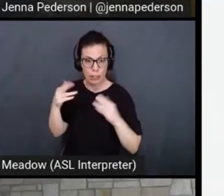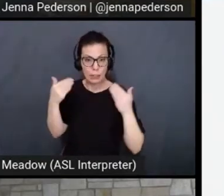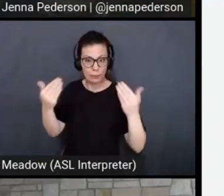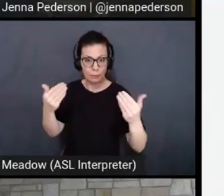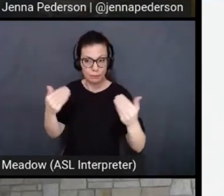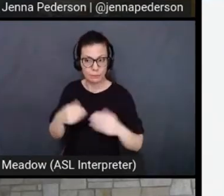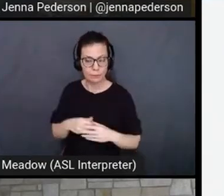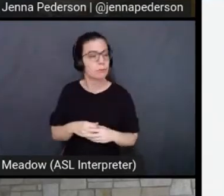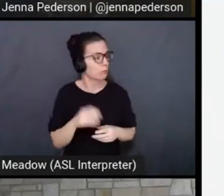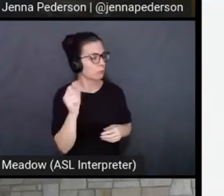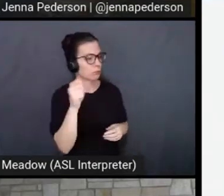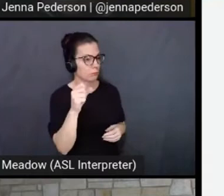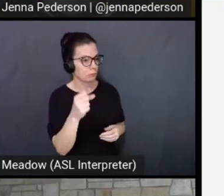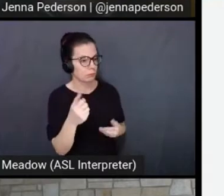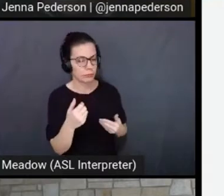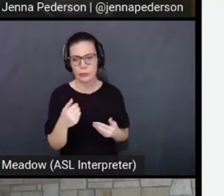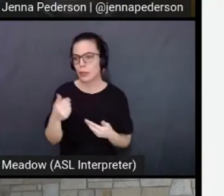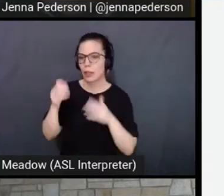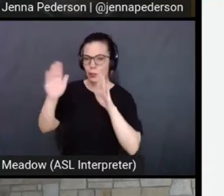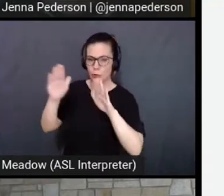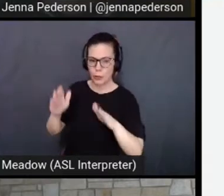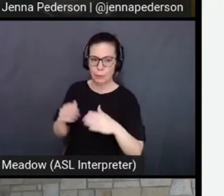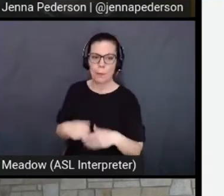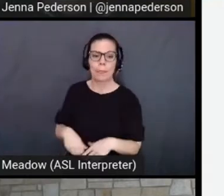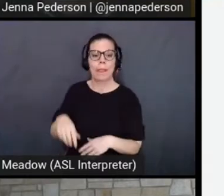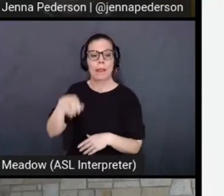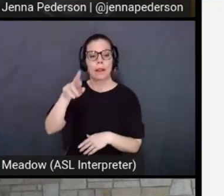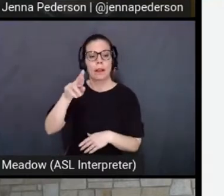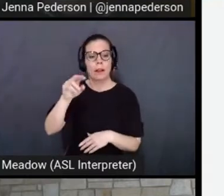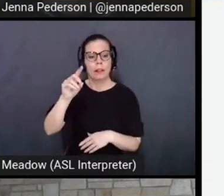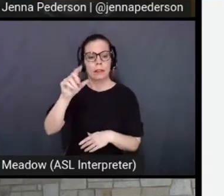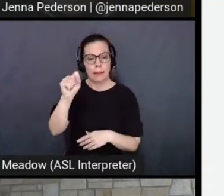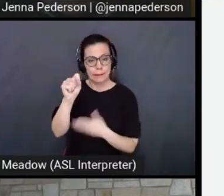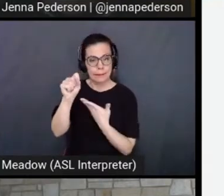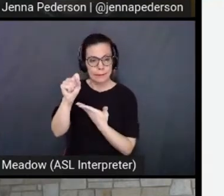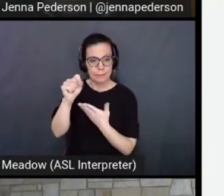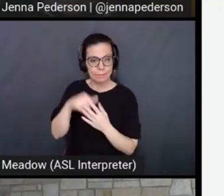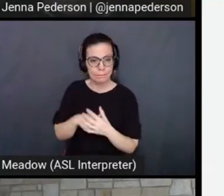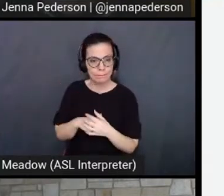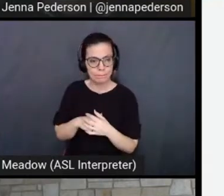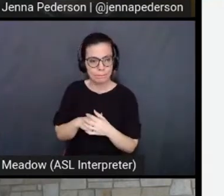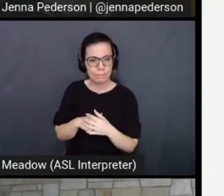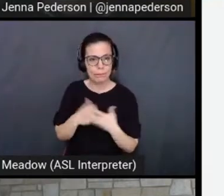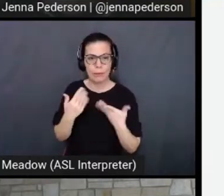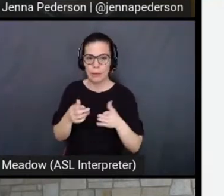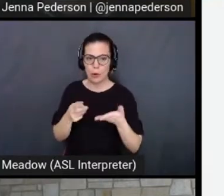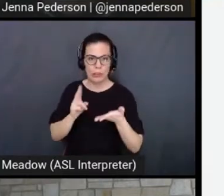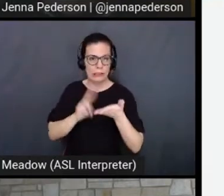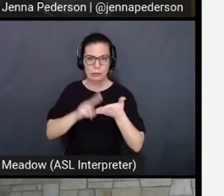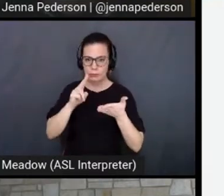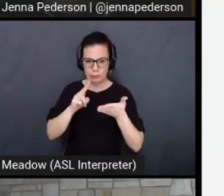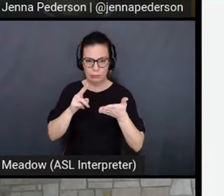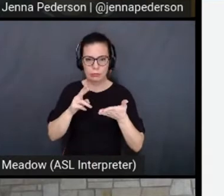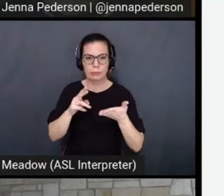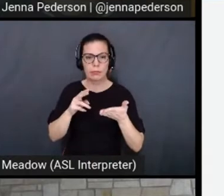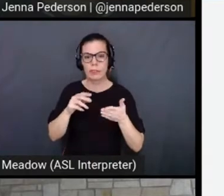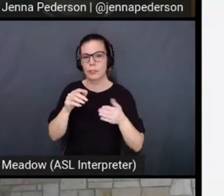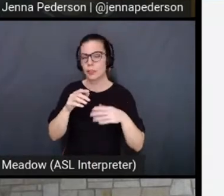Yeah. Great, so we're just gonna go to RDS. I'm logged in to the awesome AWS console here.